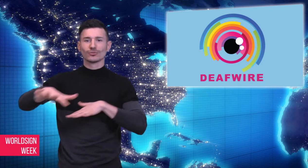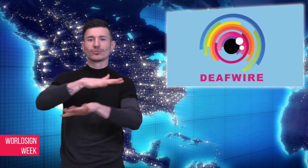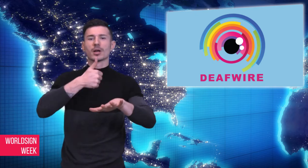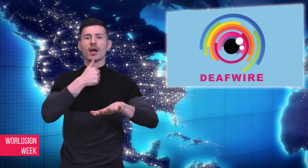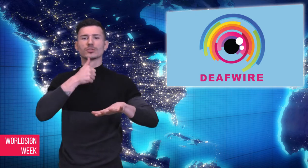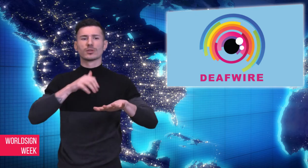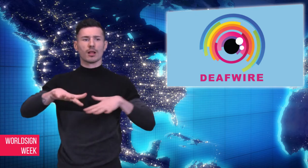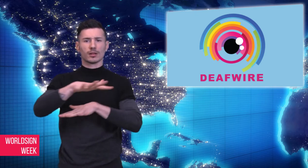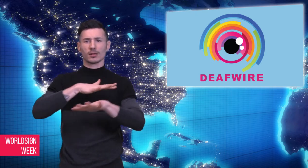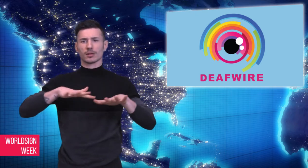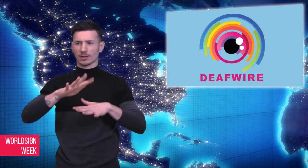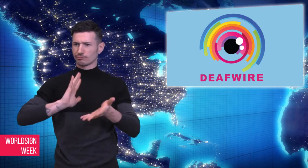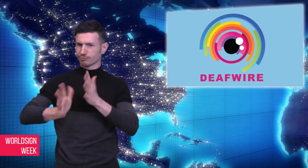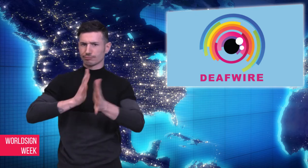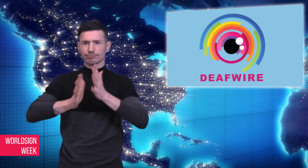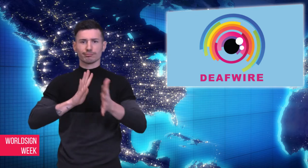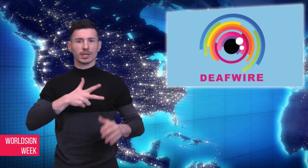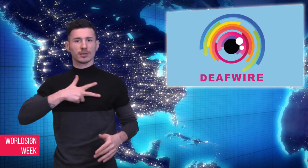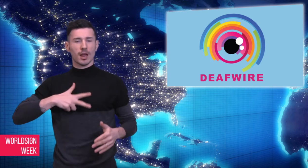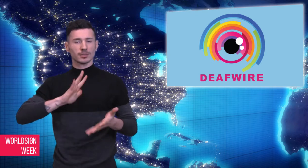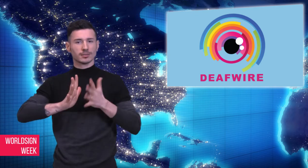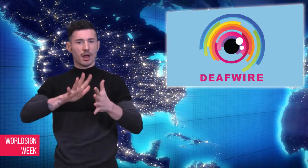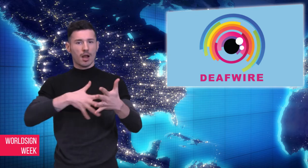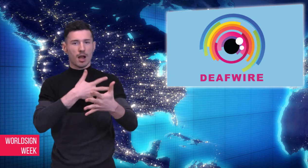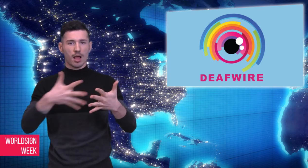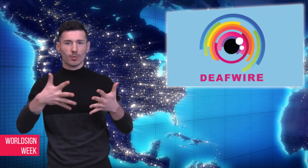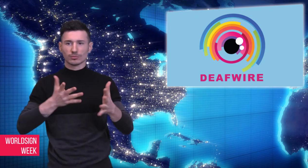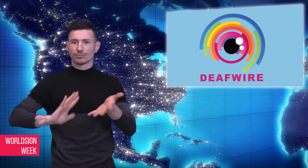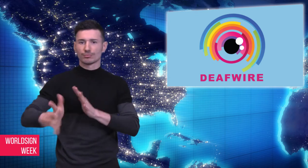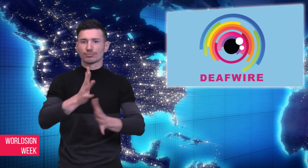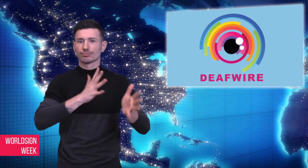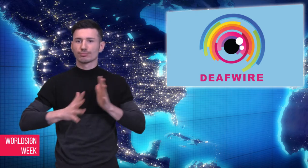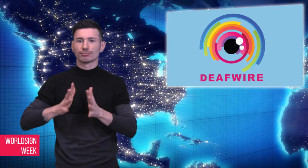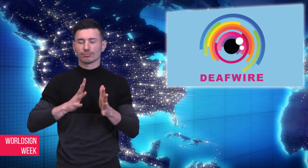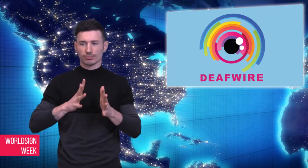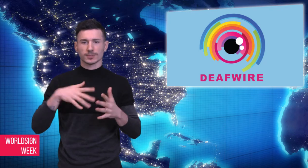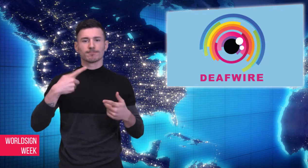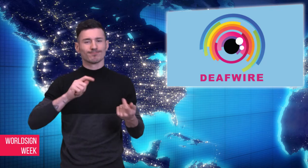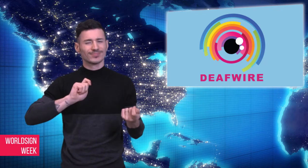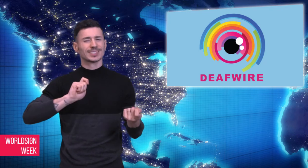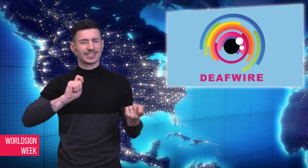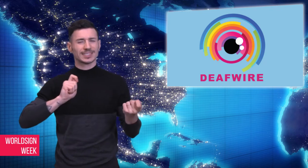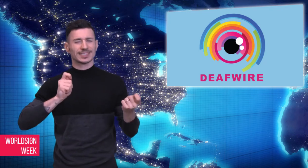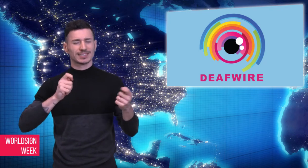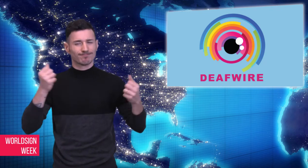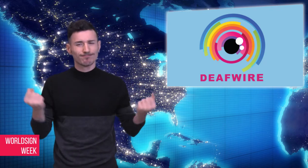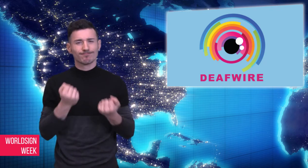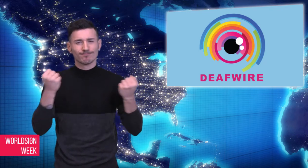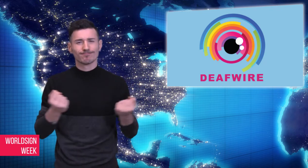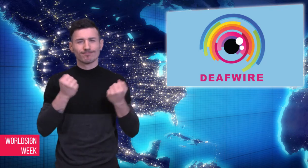began signing the Danish Sign Language. It took a long time